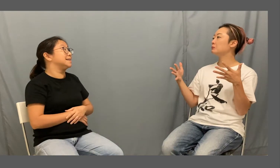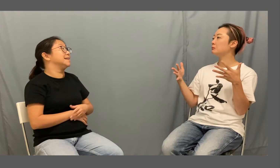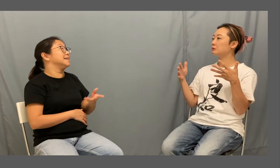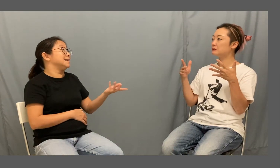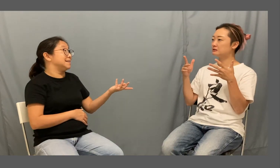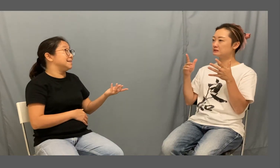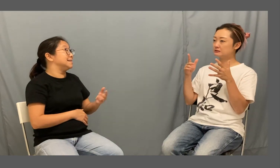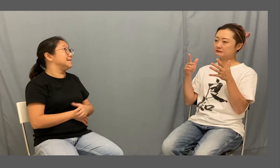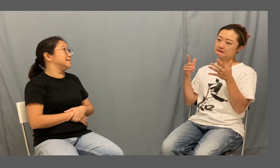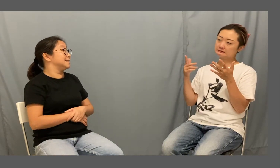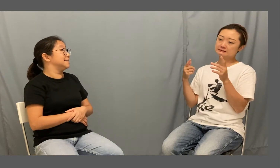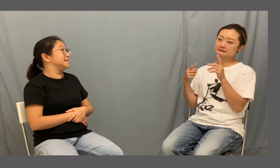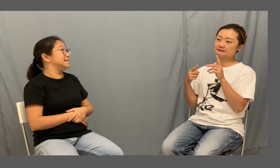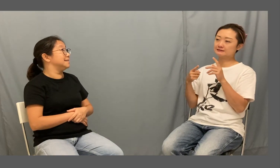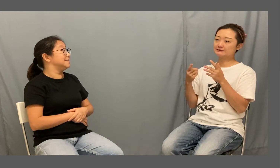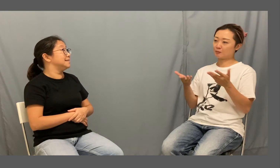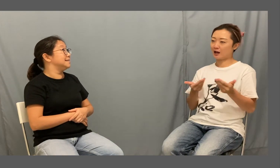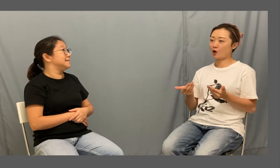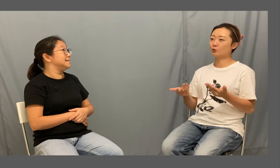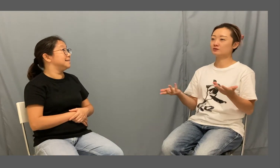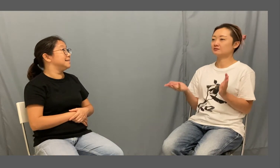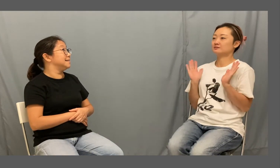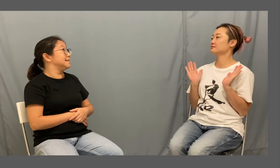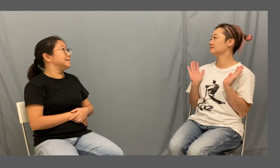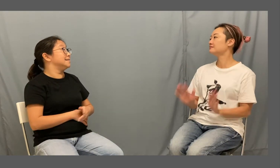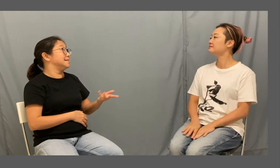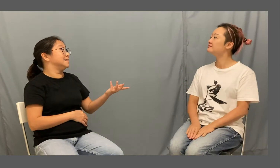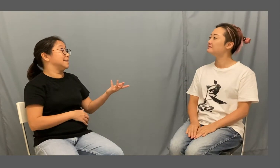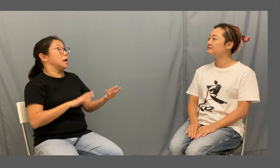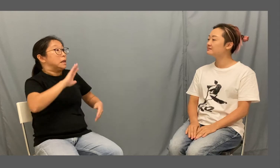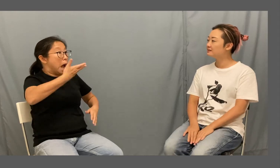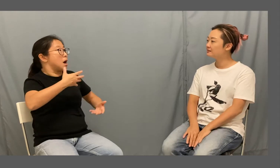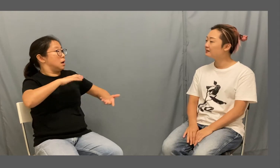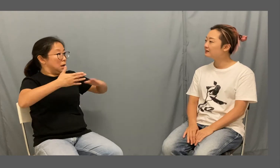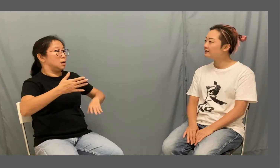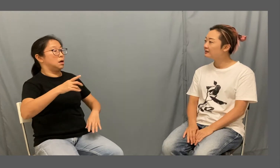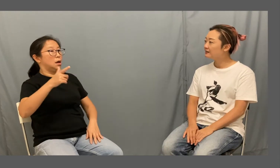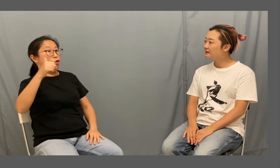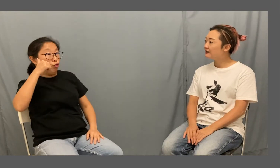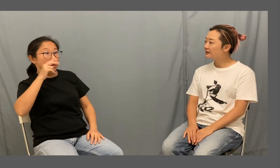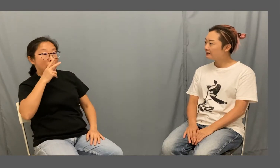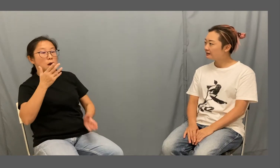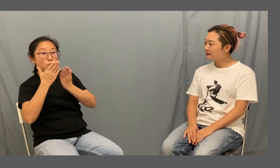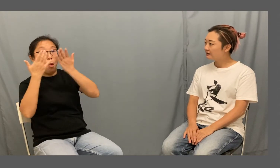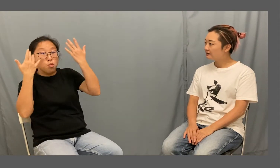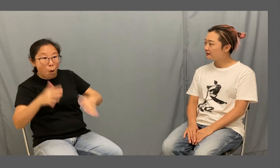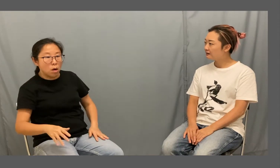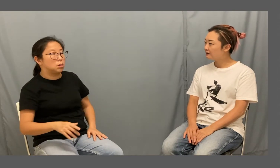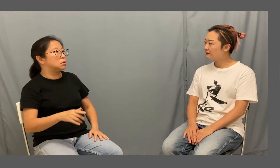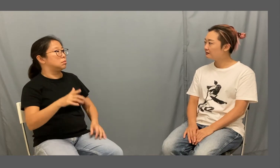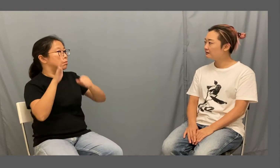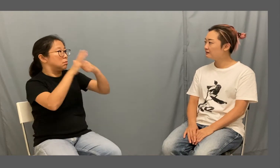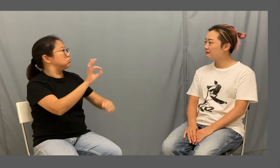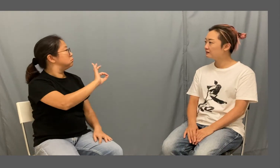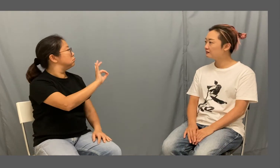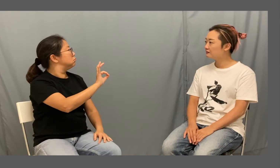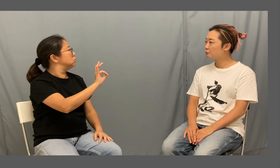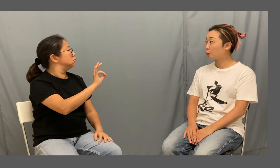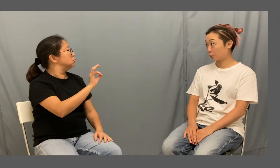Lisa: True... Cat: It’s politeness and courtesy Lisa: On the contrary, trained hearing interpreters do not have oppressive behaviour